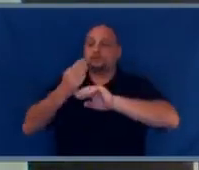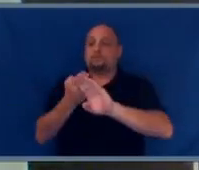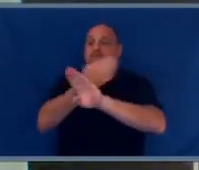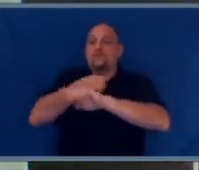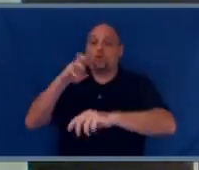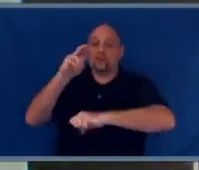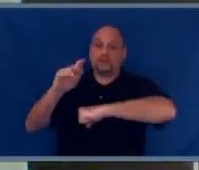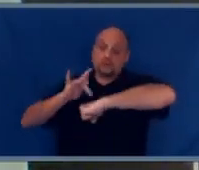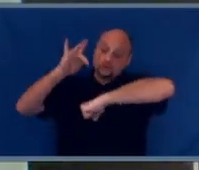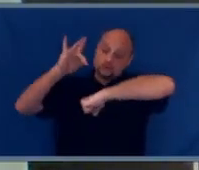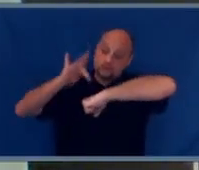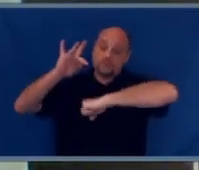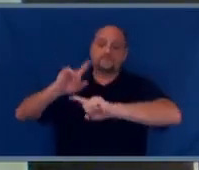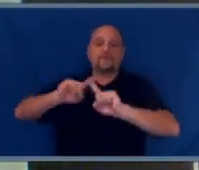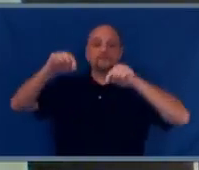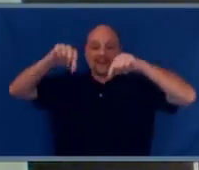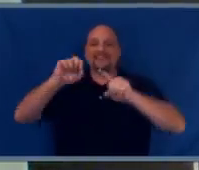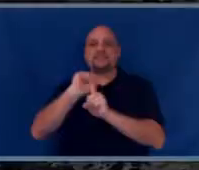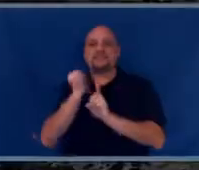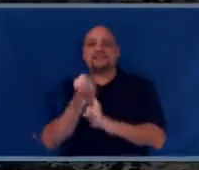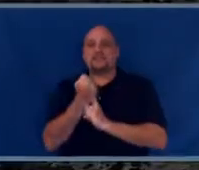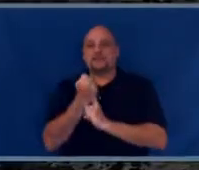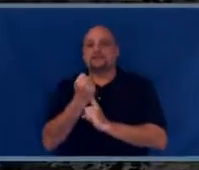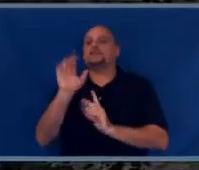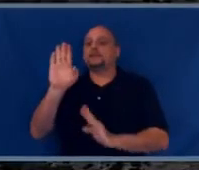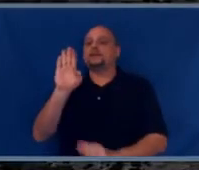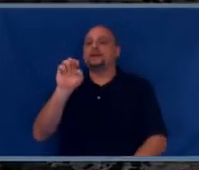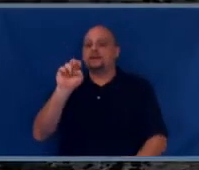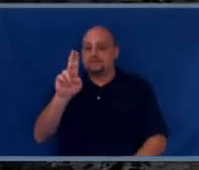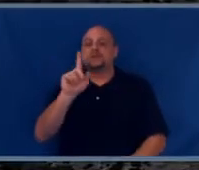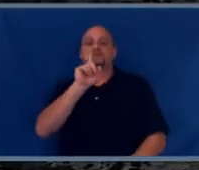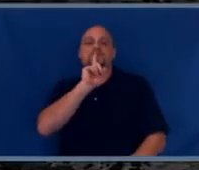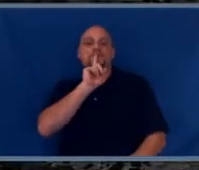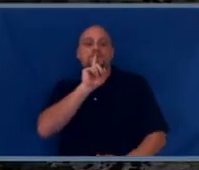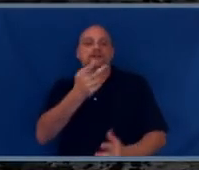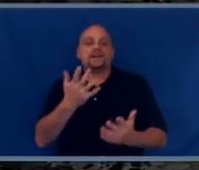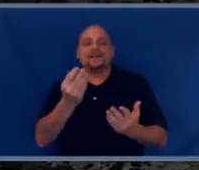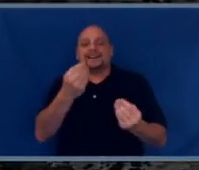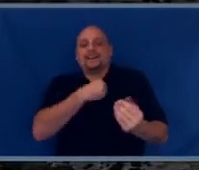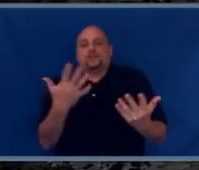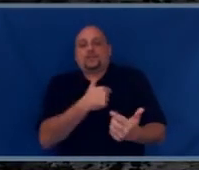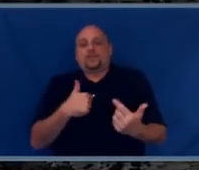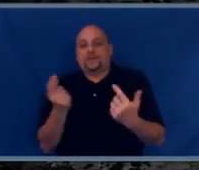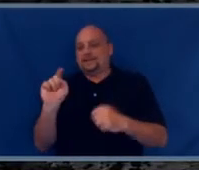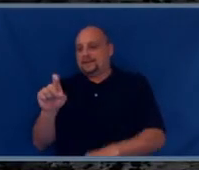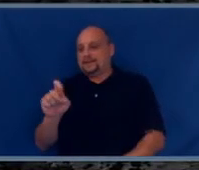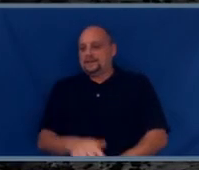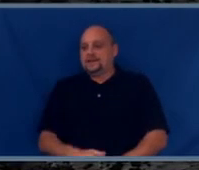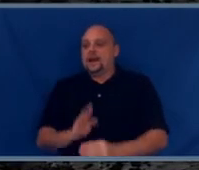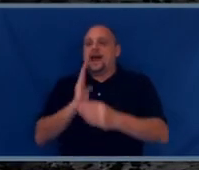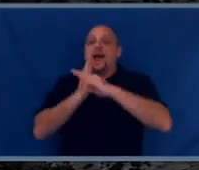IN THIS CASE SEEMS TO HAVE FALLEN IN OUR FAVOR. AND AFTER HAVING WORKED 15 YEARS